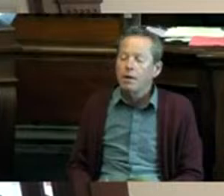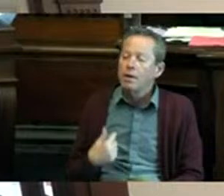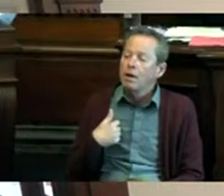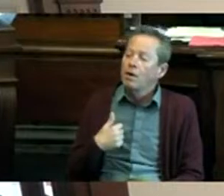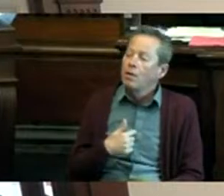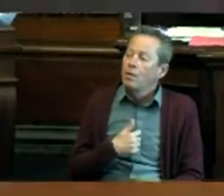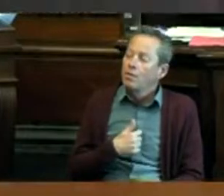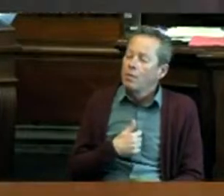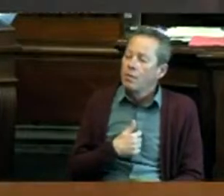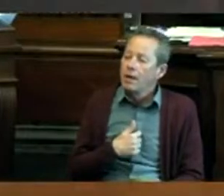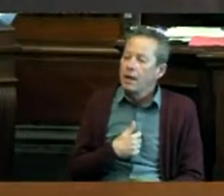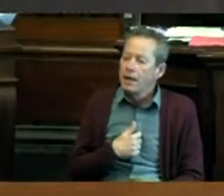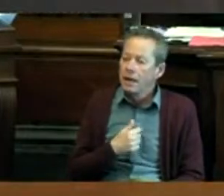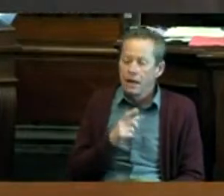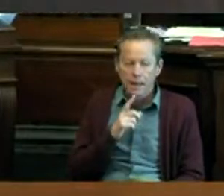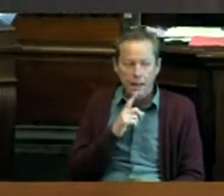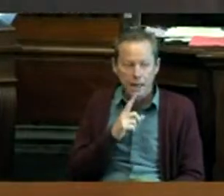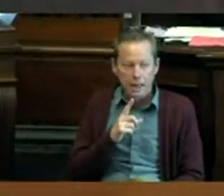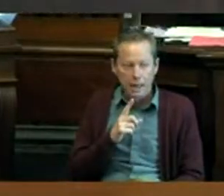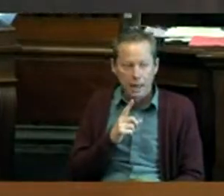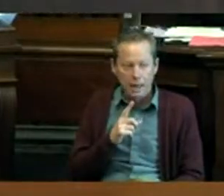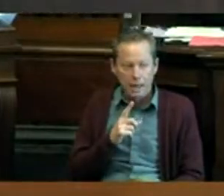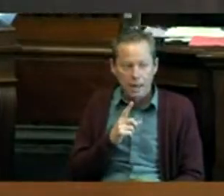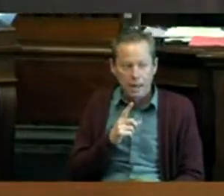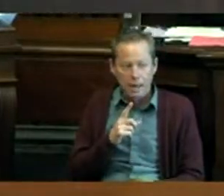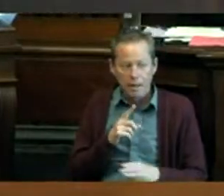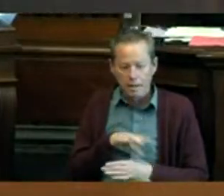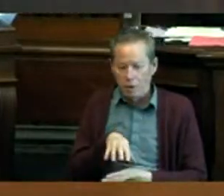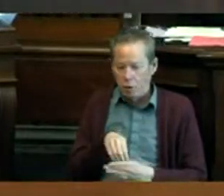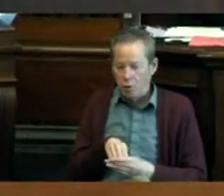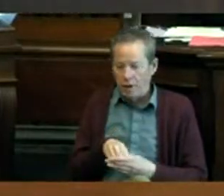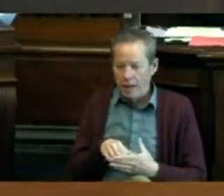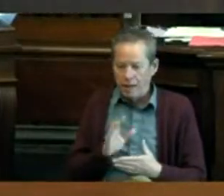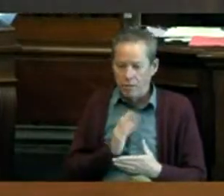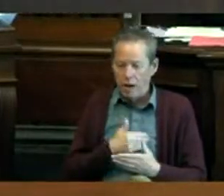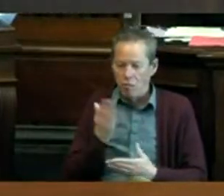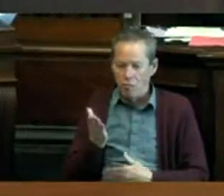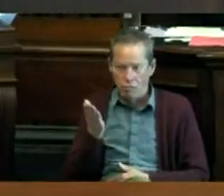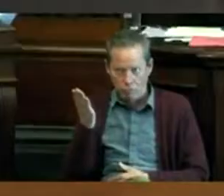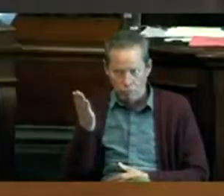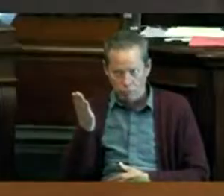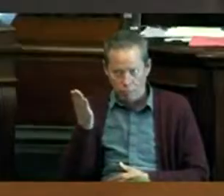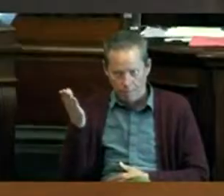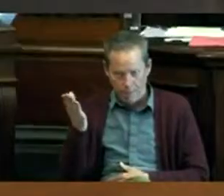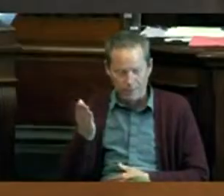in-house customization being